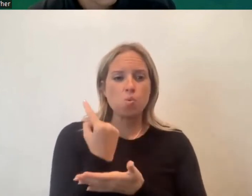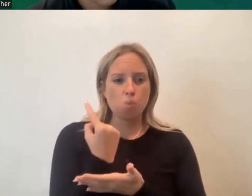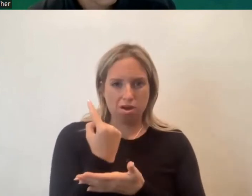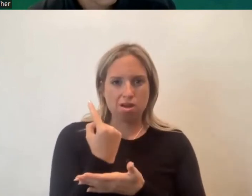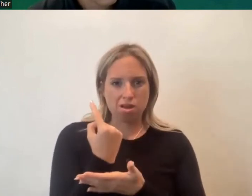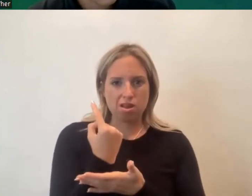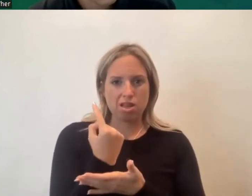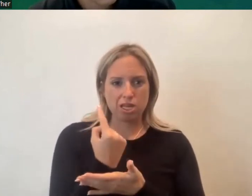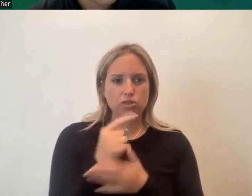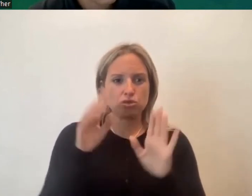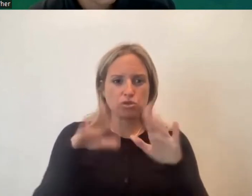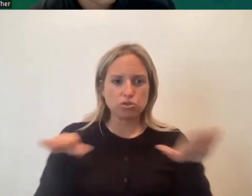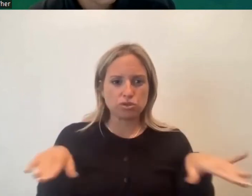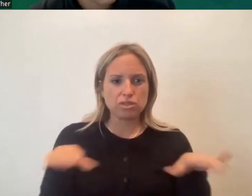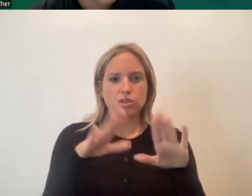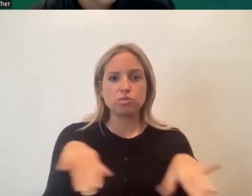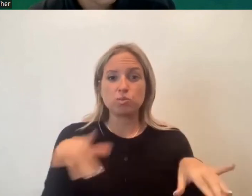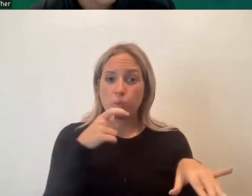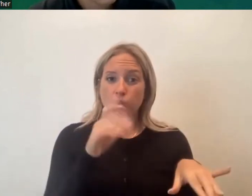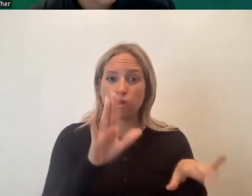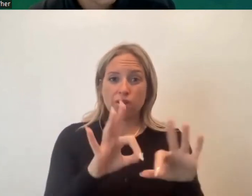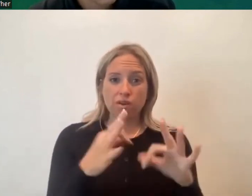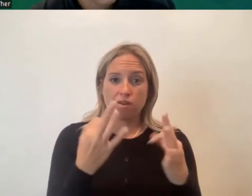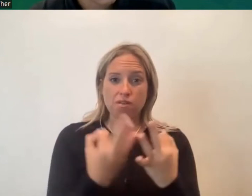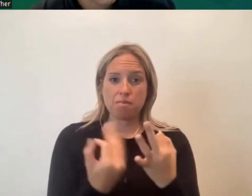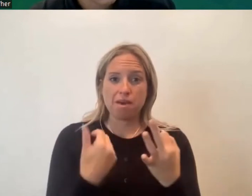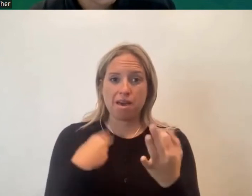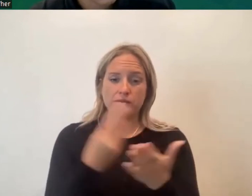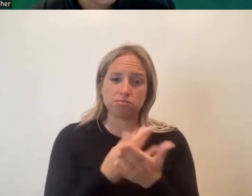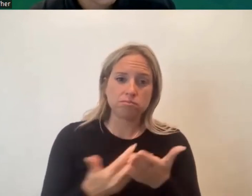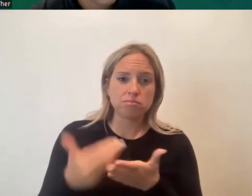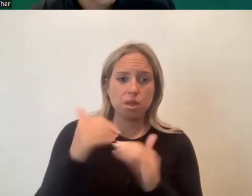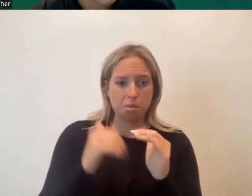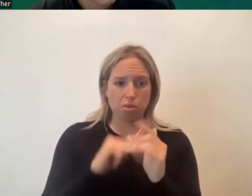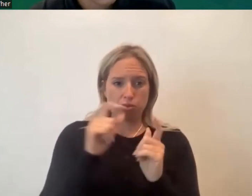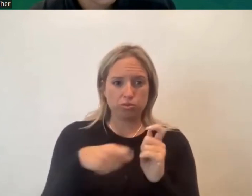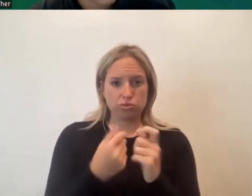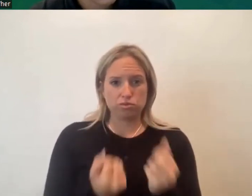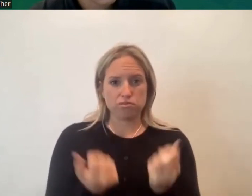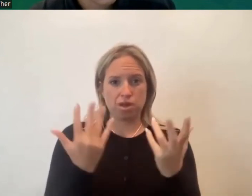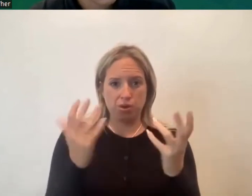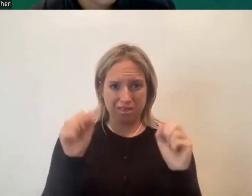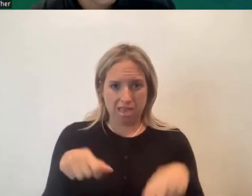Children whose families have incomes below a certain level can qualify for Medicaid.